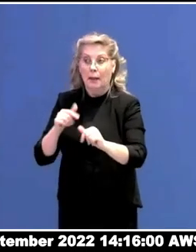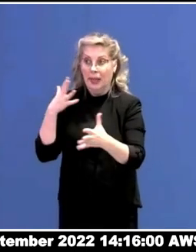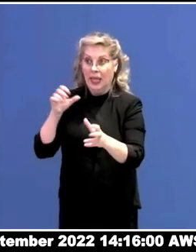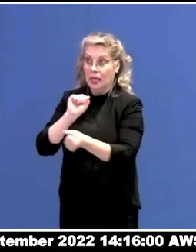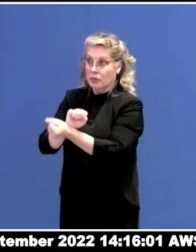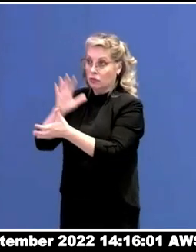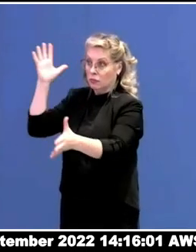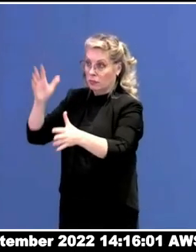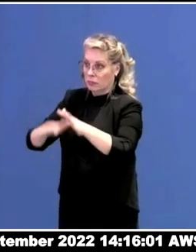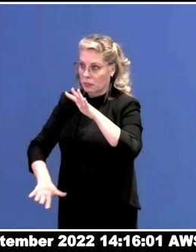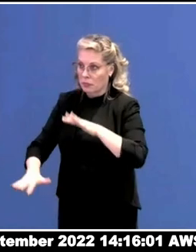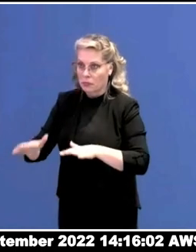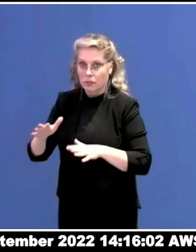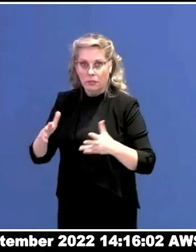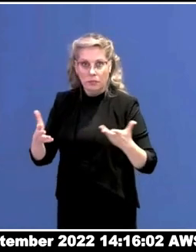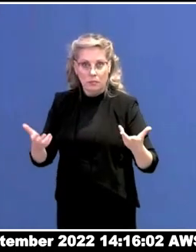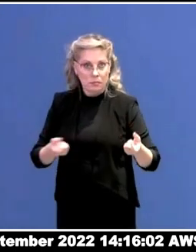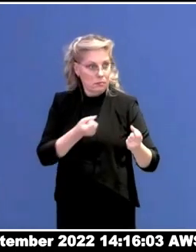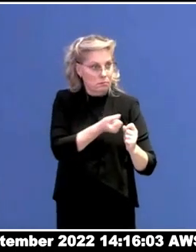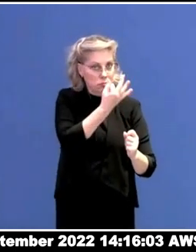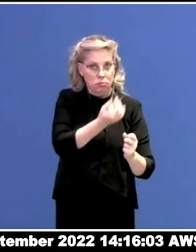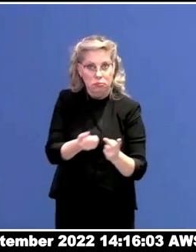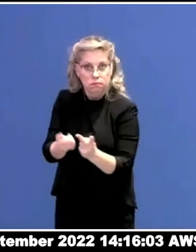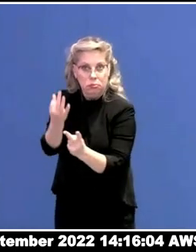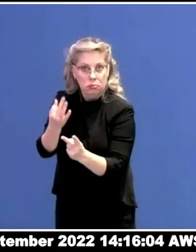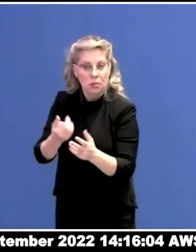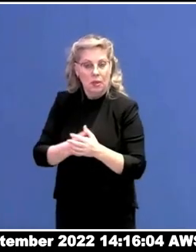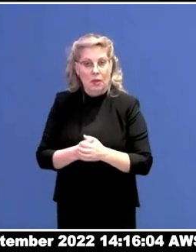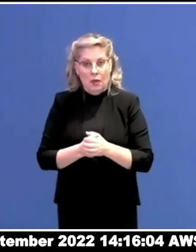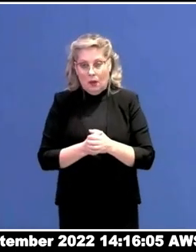are more likely, in many cases, especially with people with disabilities, to re-offend